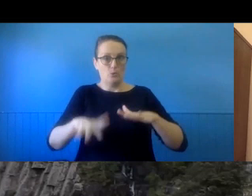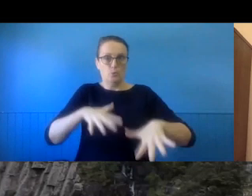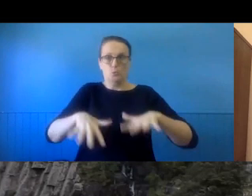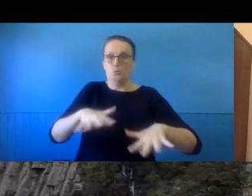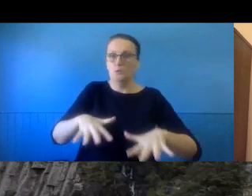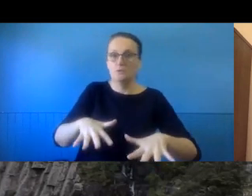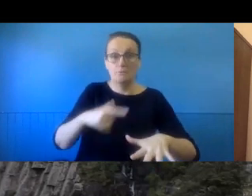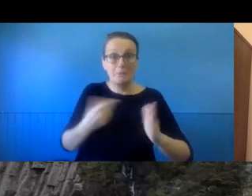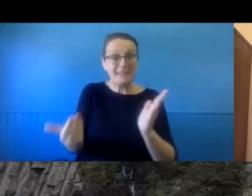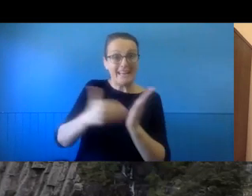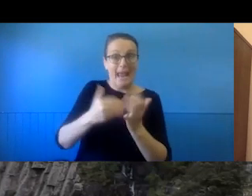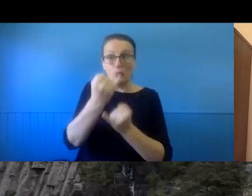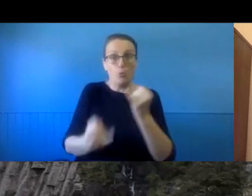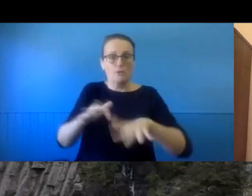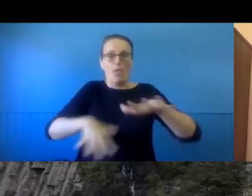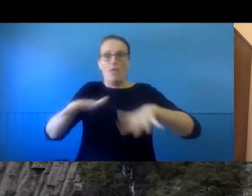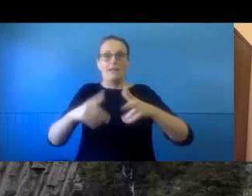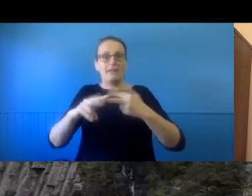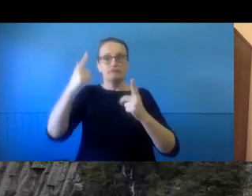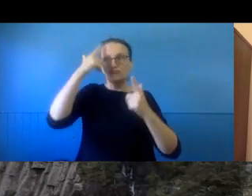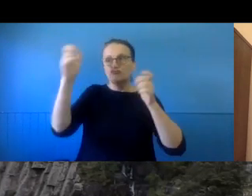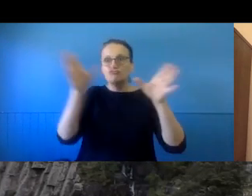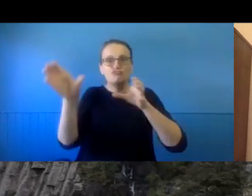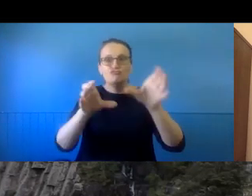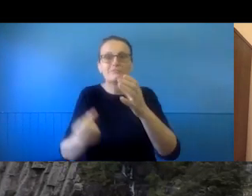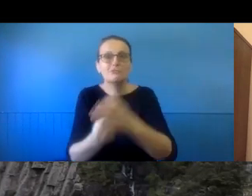system. So we want to suggest to you that there's a creative tension